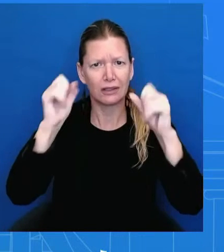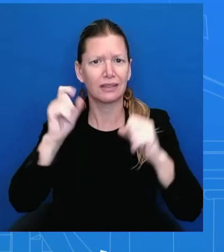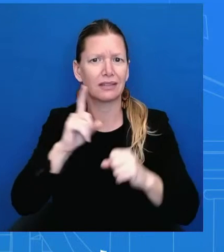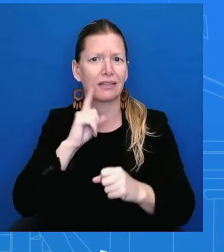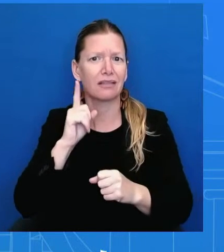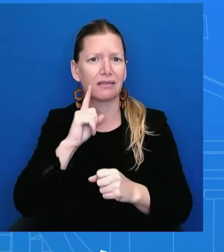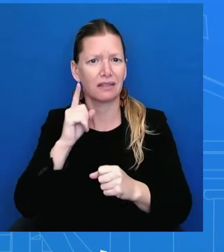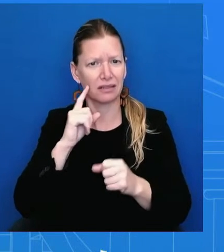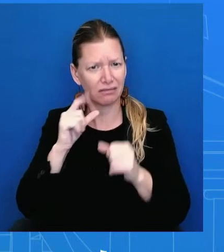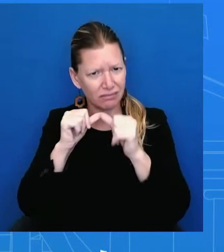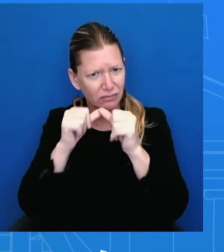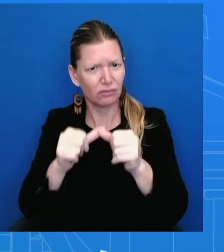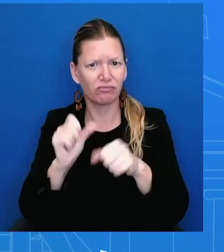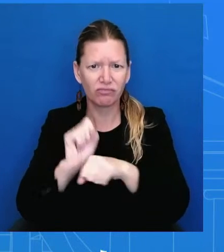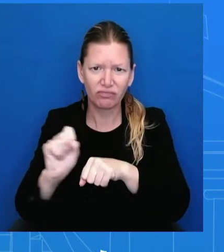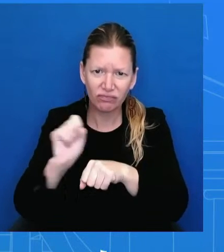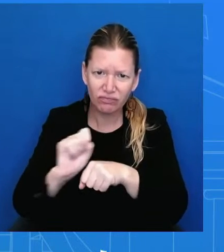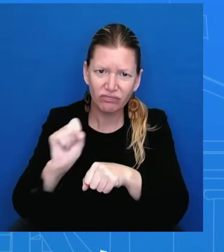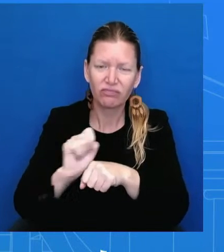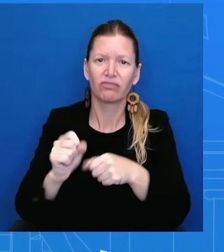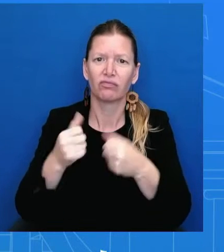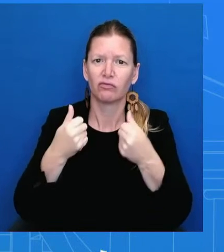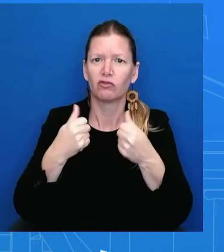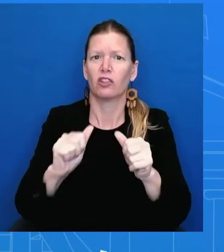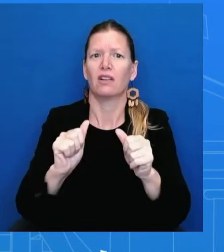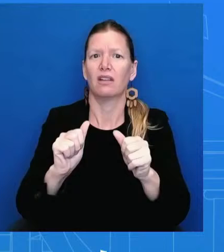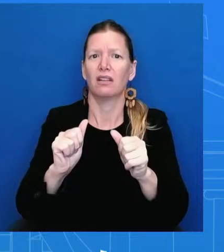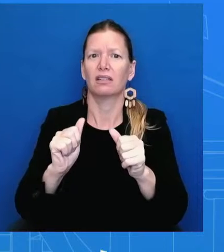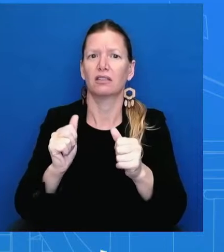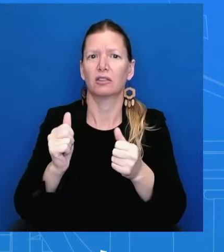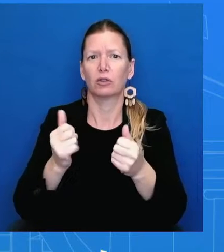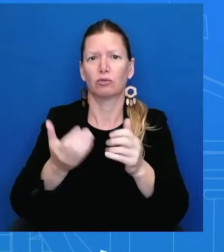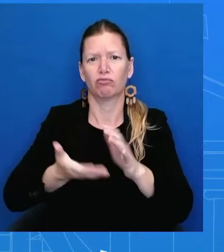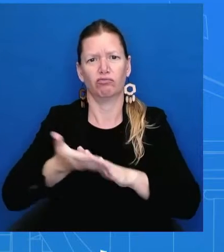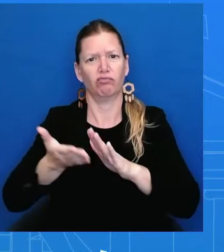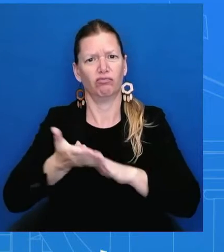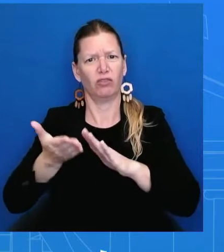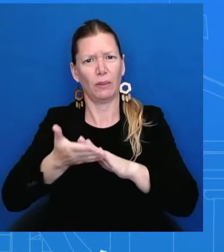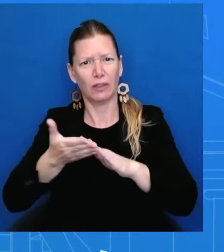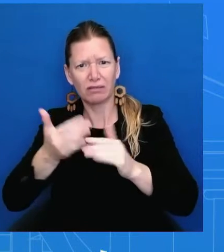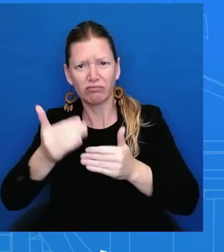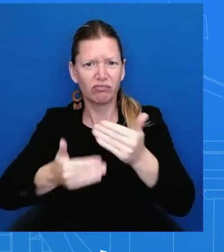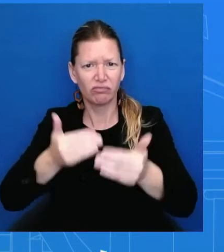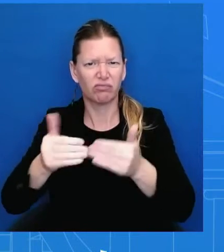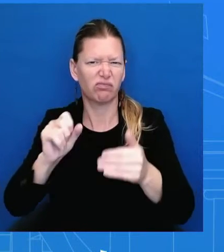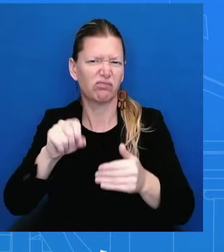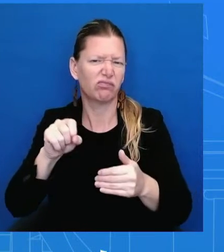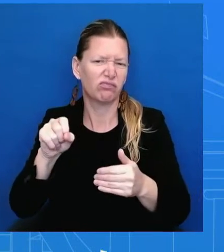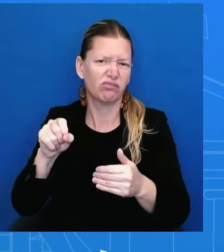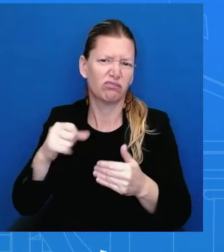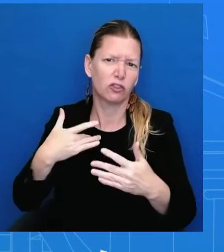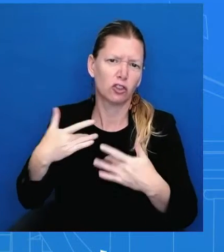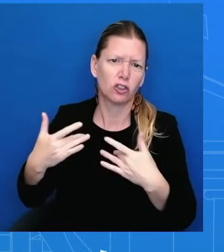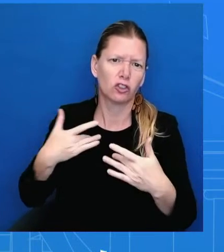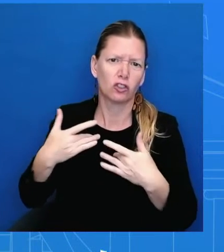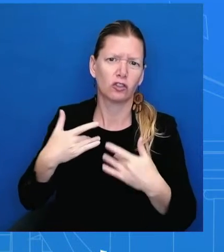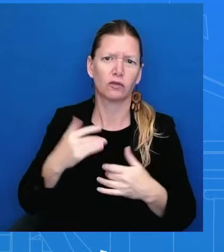But, yeah, it's -- it's concerning. Ms. Jean-Pierre: Go ahead -- The Press: And was there any advanced notification given to the U.S. of either trip -- Russia or ? Mr. Kirby: None that I'm aware of. Ms. Jean-Pierre: Go ahead, Anita.